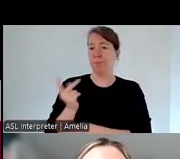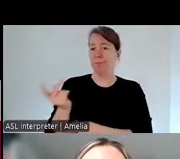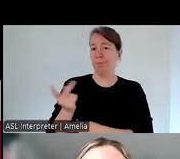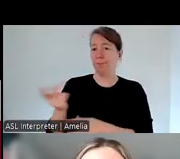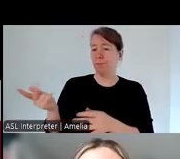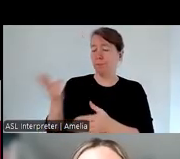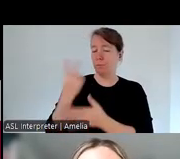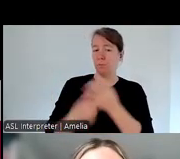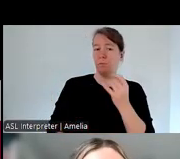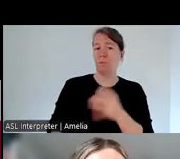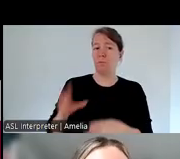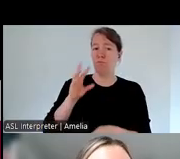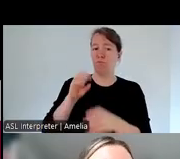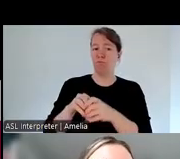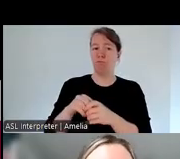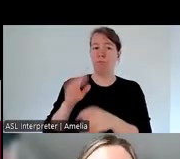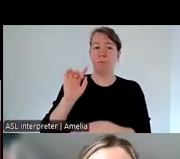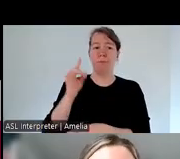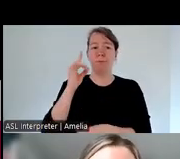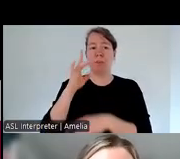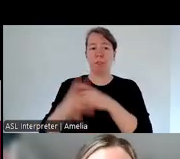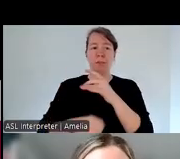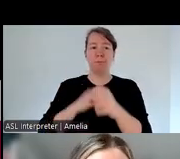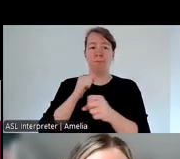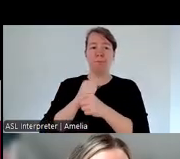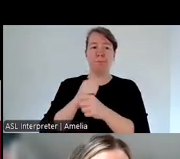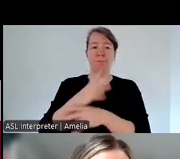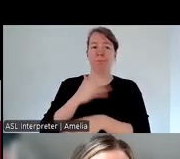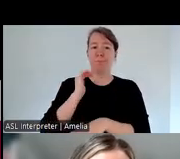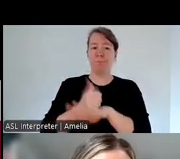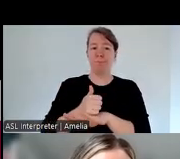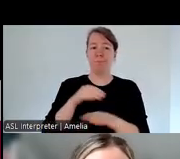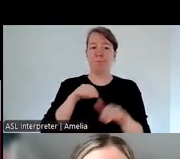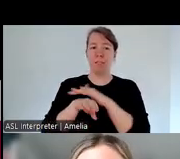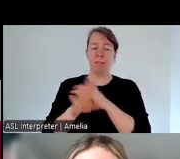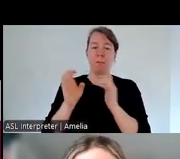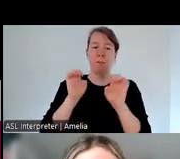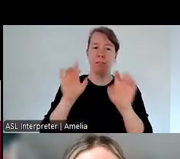McMaster’s inaugural Accessible Education Fellows program in the